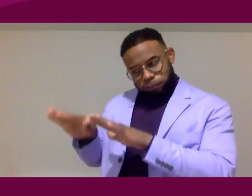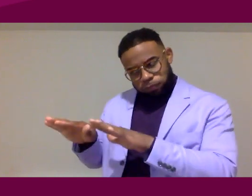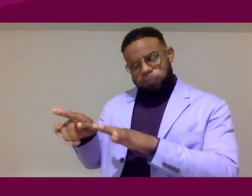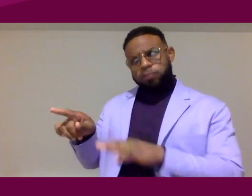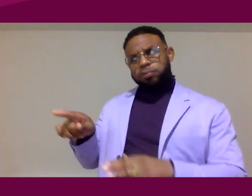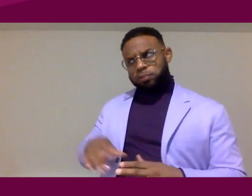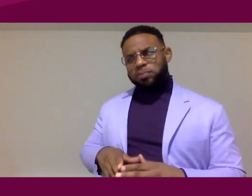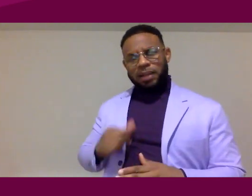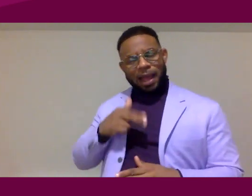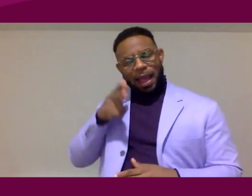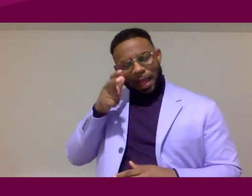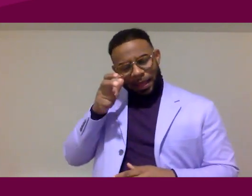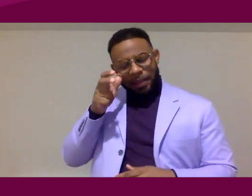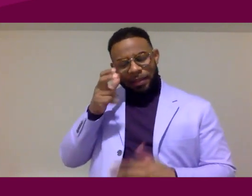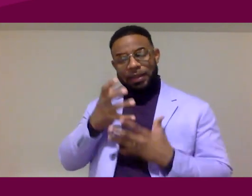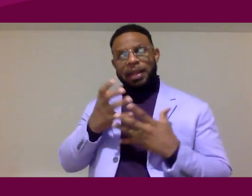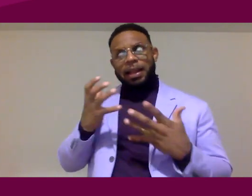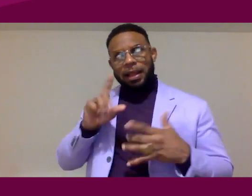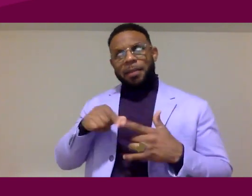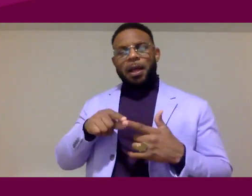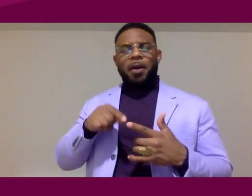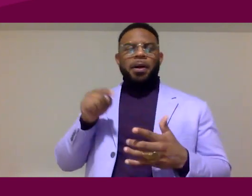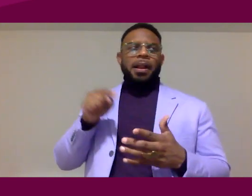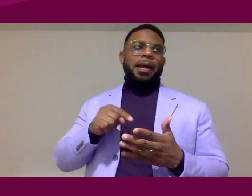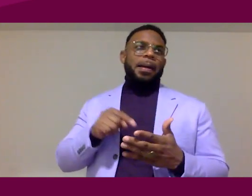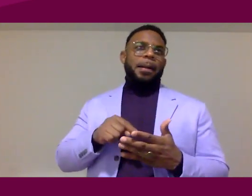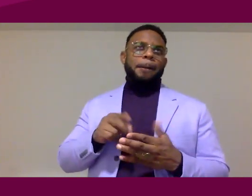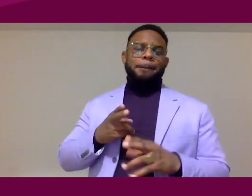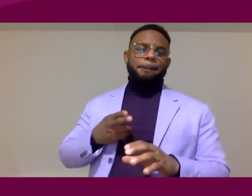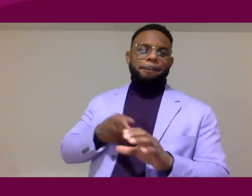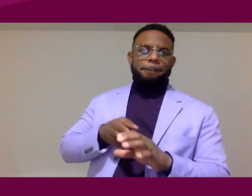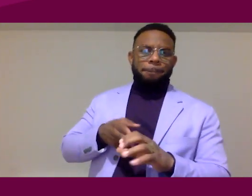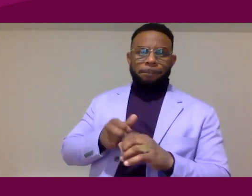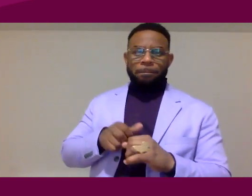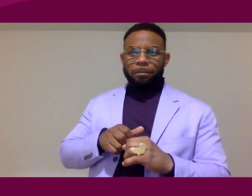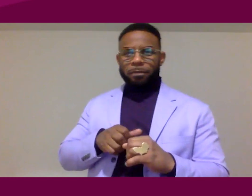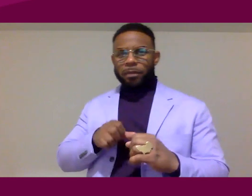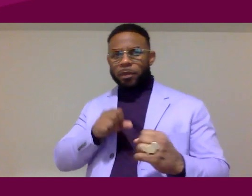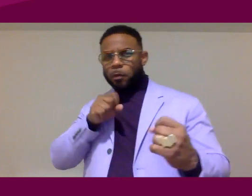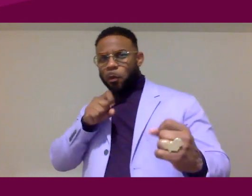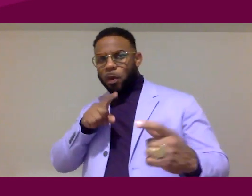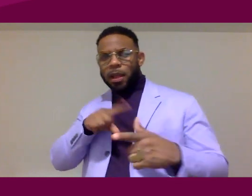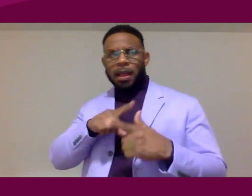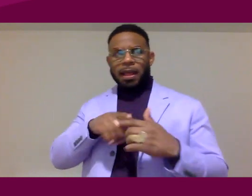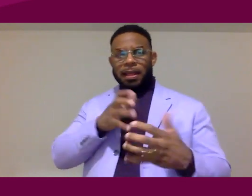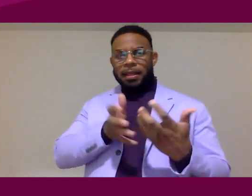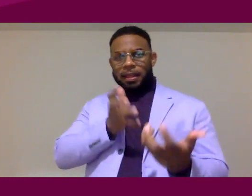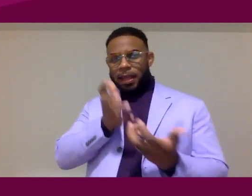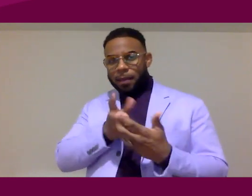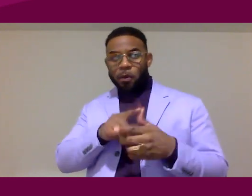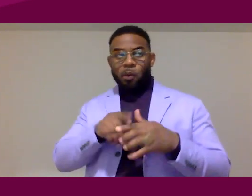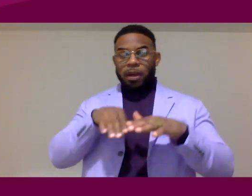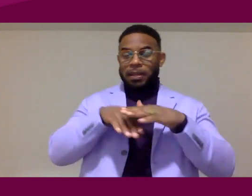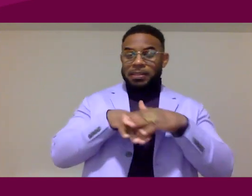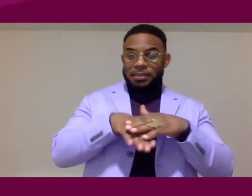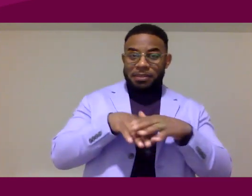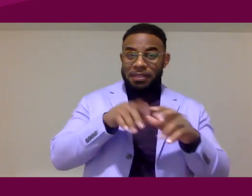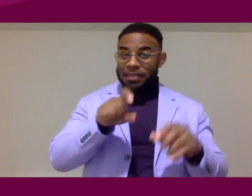I hear that a lot about participating remotely as an accommodation or an accessibility need.